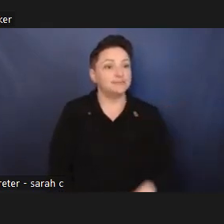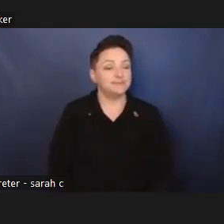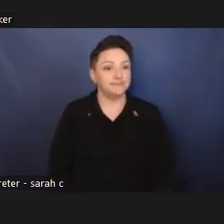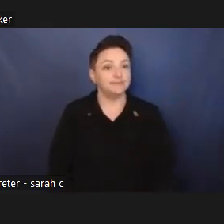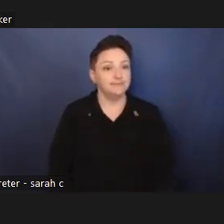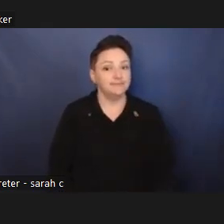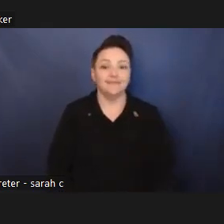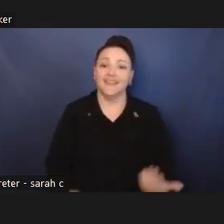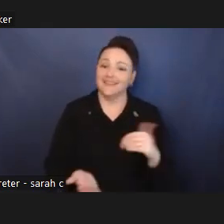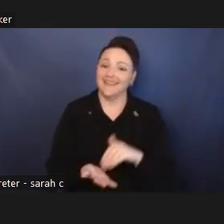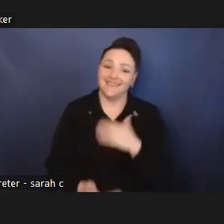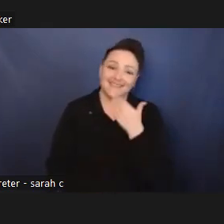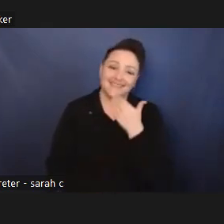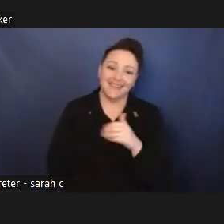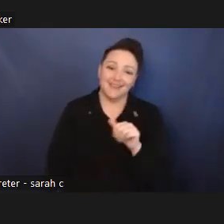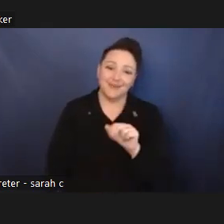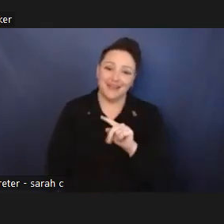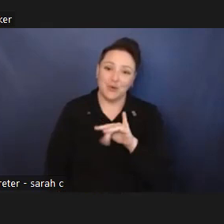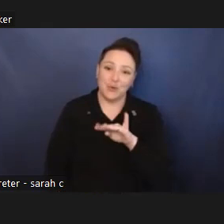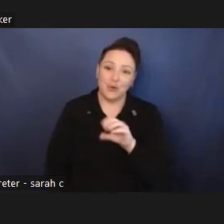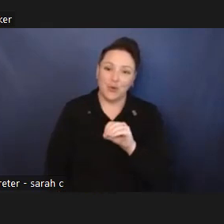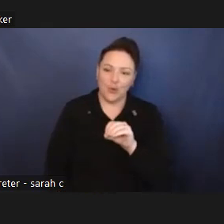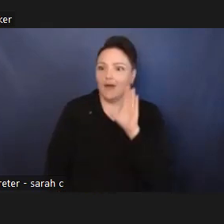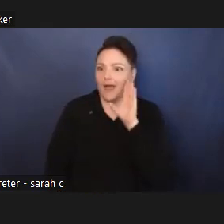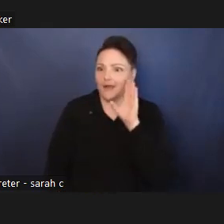again thank you Antonio. I know you have a lot of these presentations but we always appreciate it.